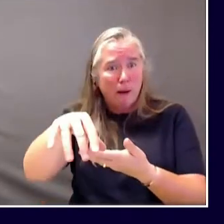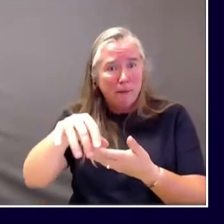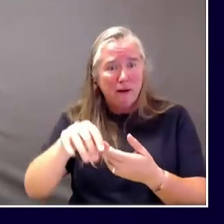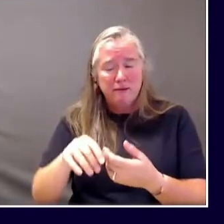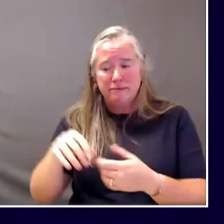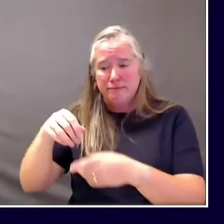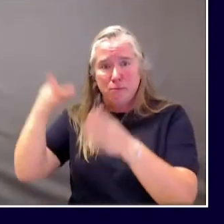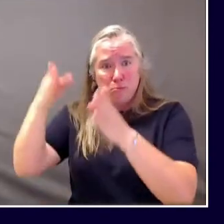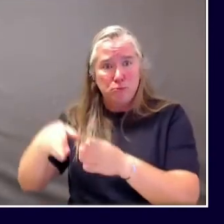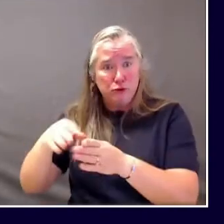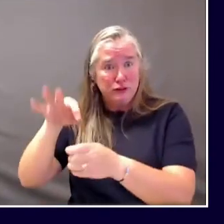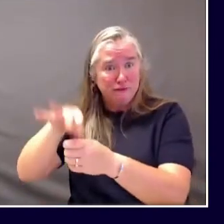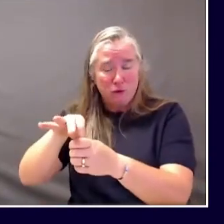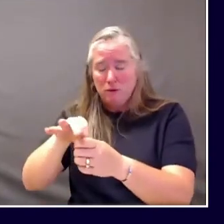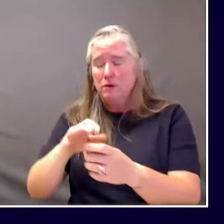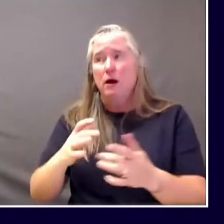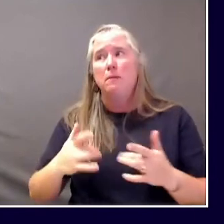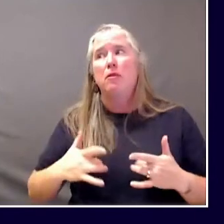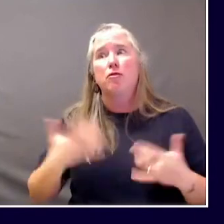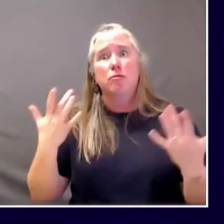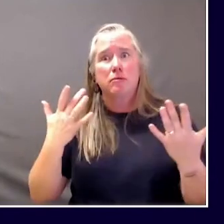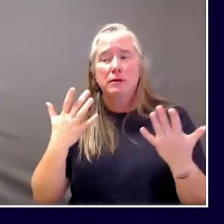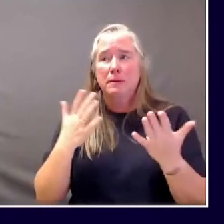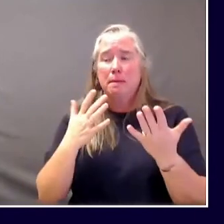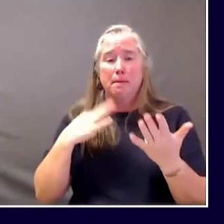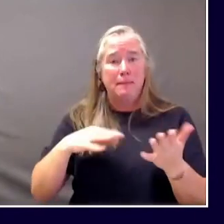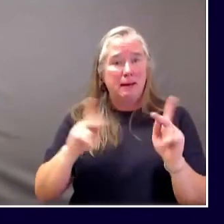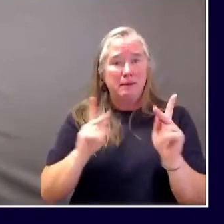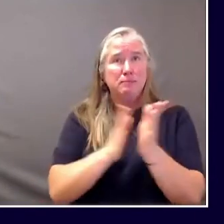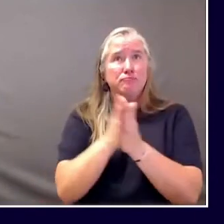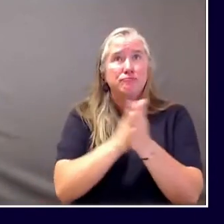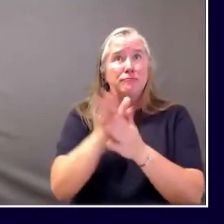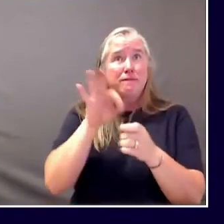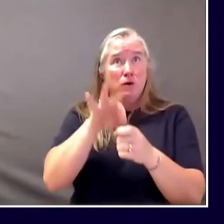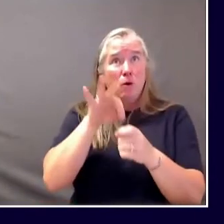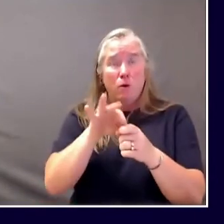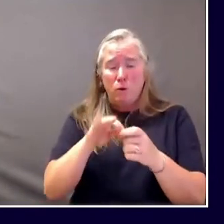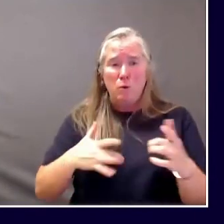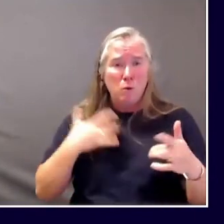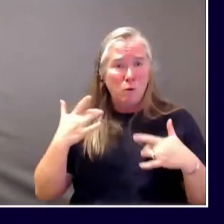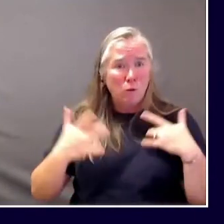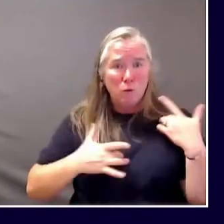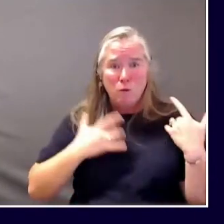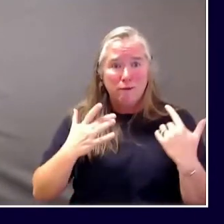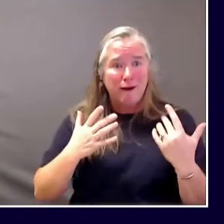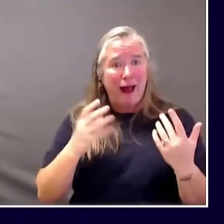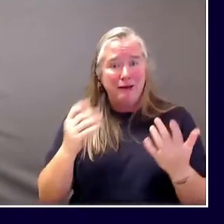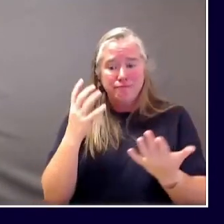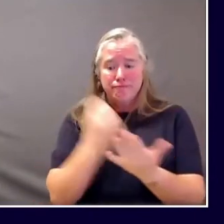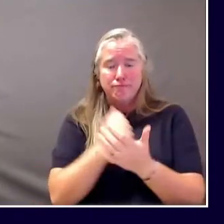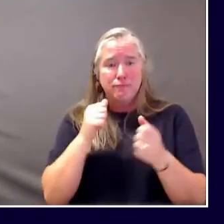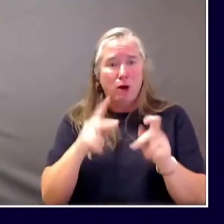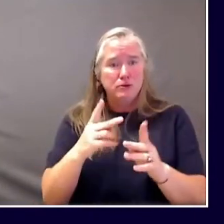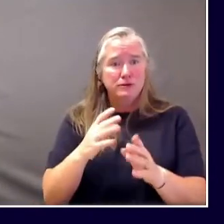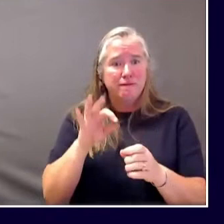response of people in Maine